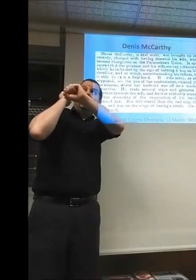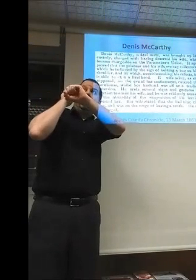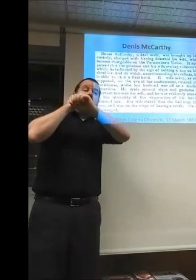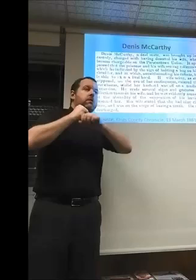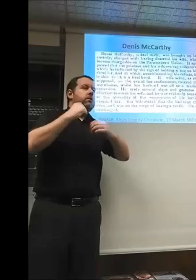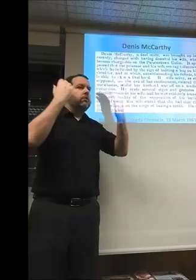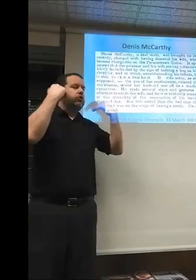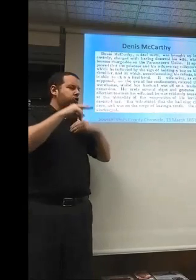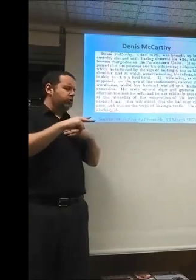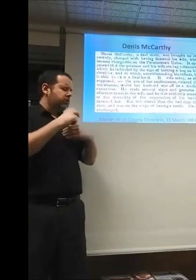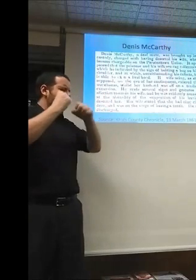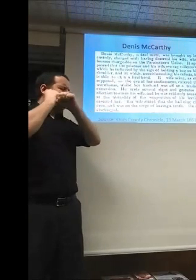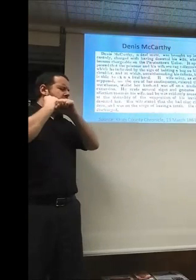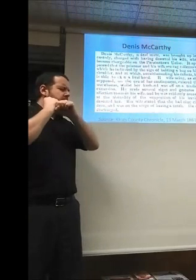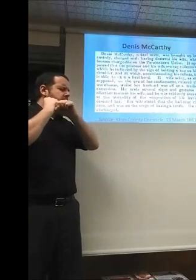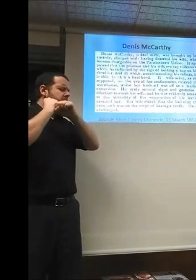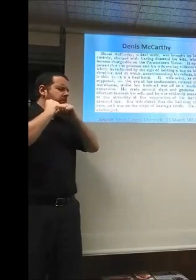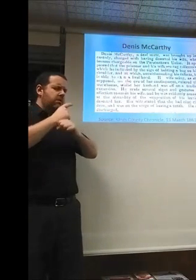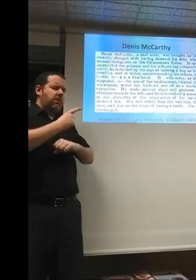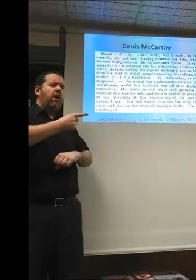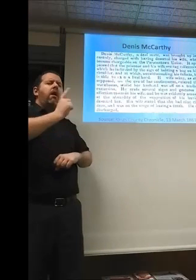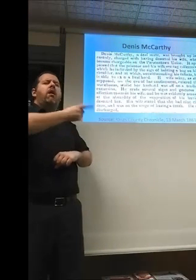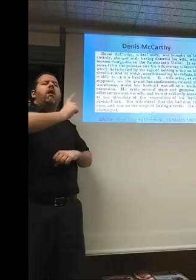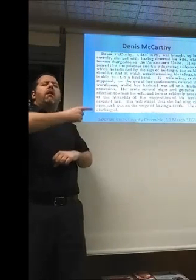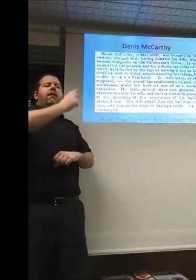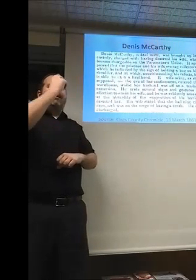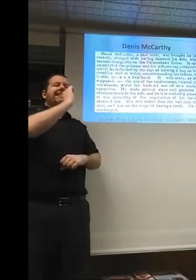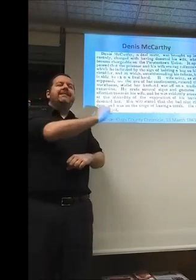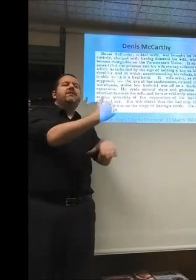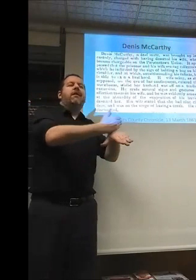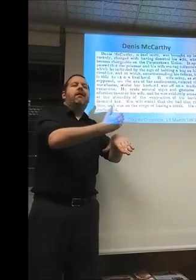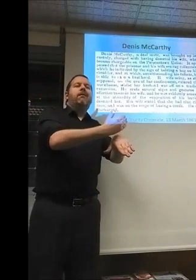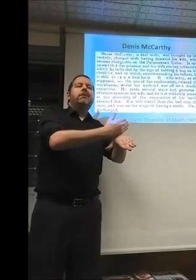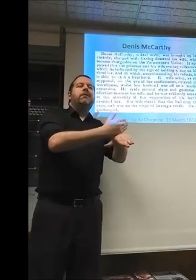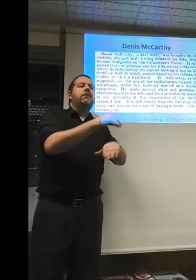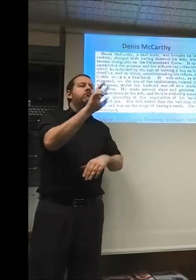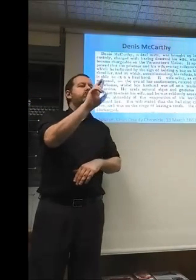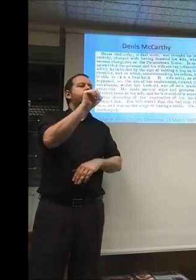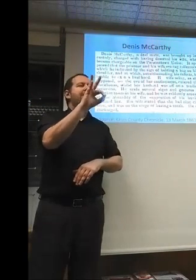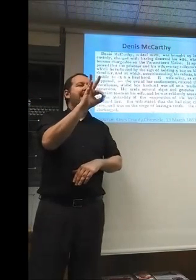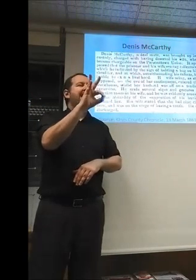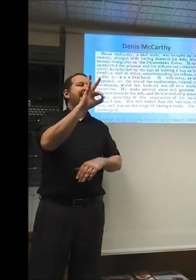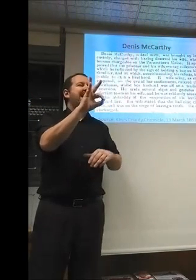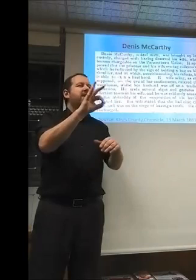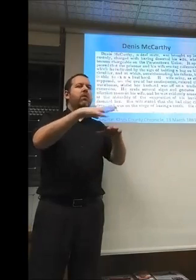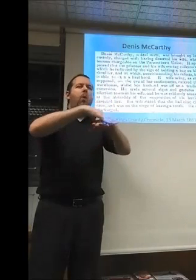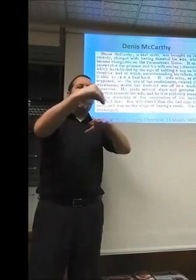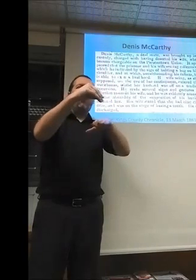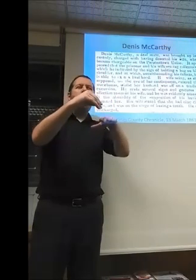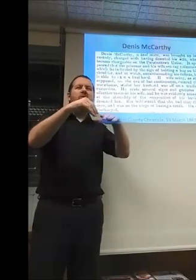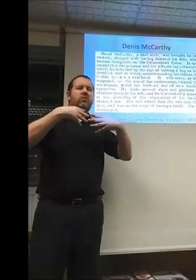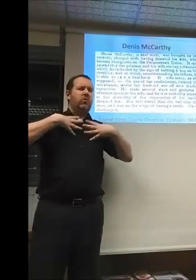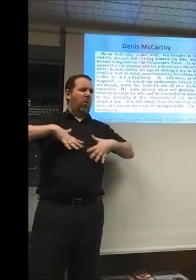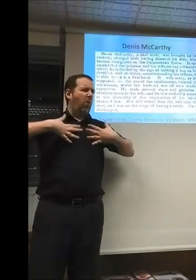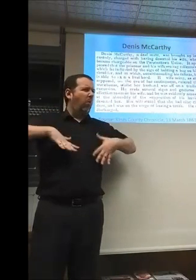wife- he tried to run off but the wife caught him and called him back.